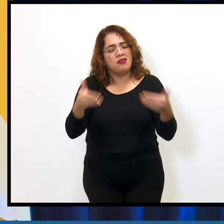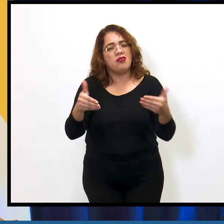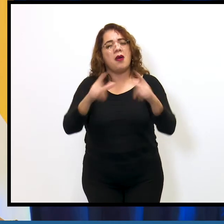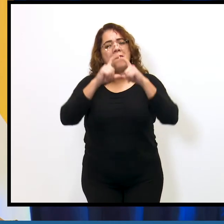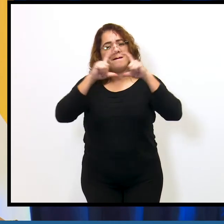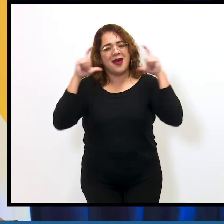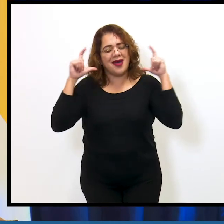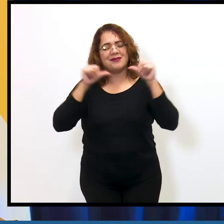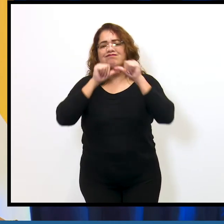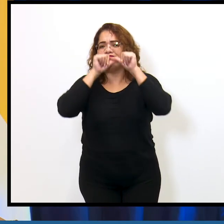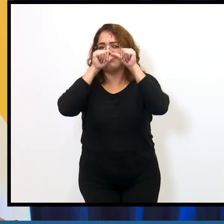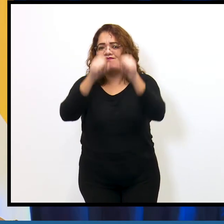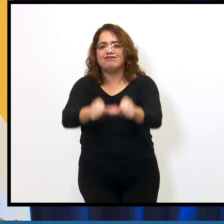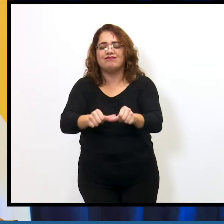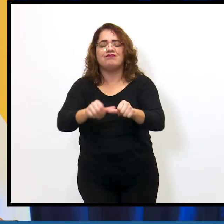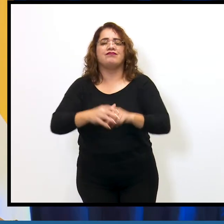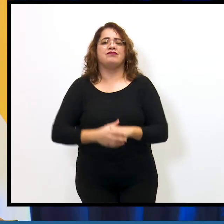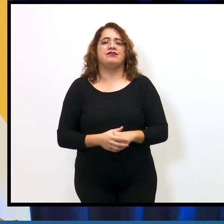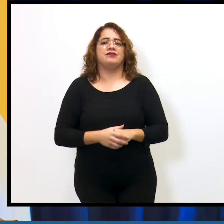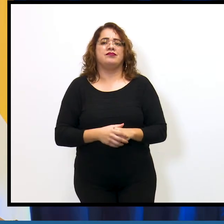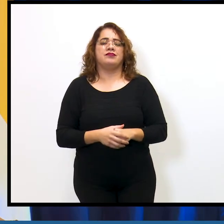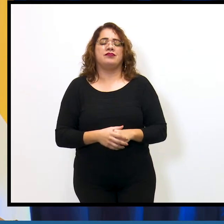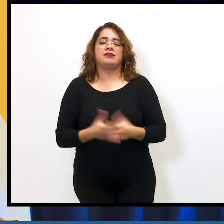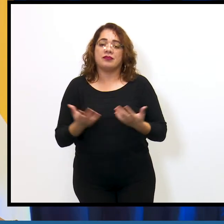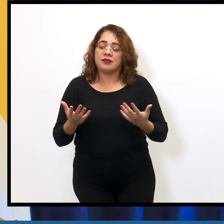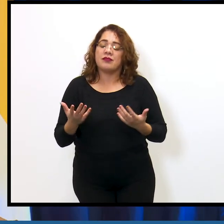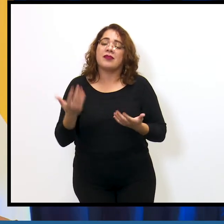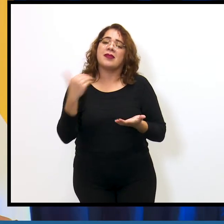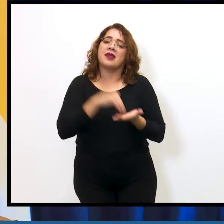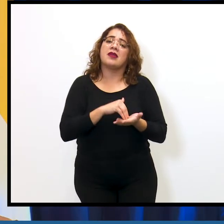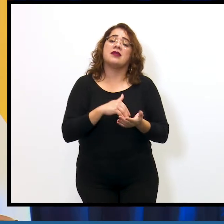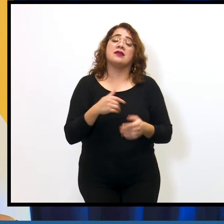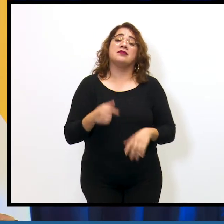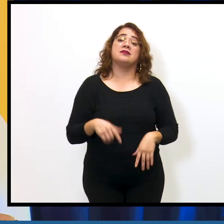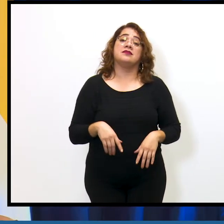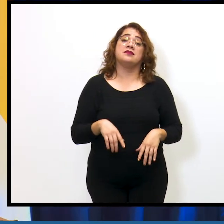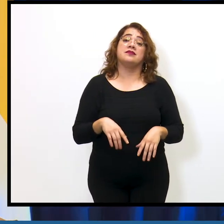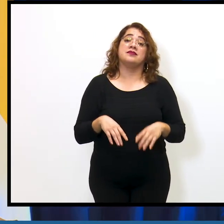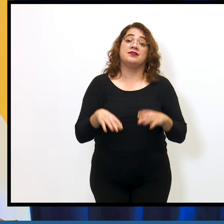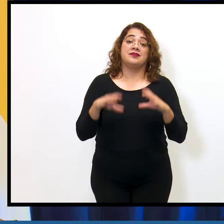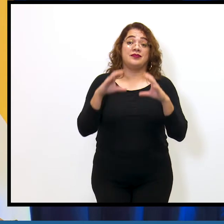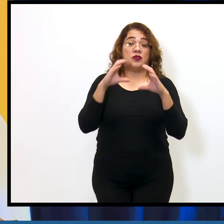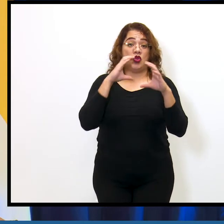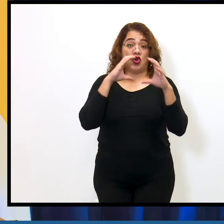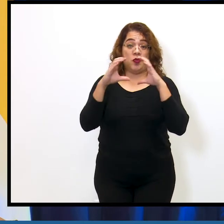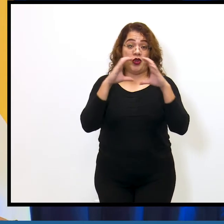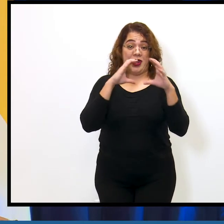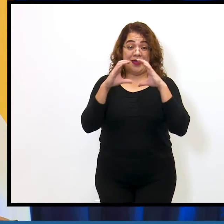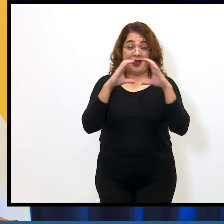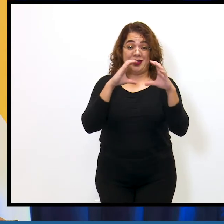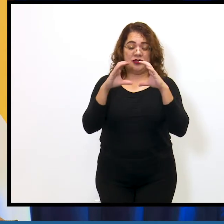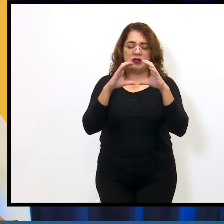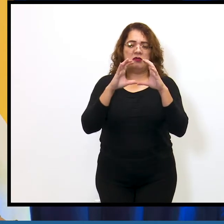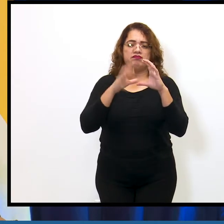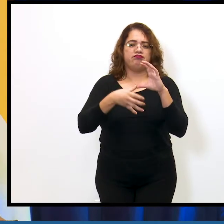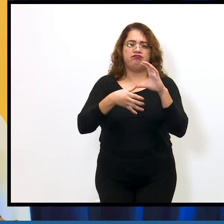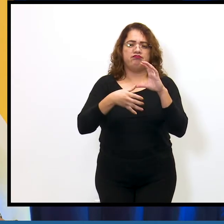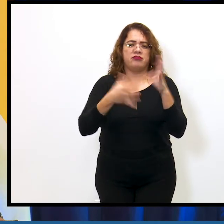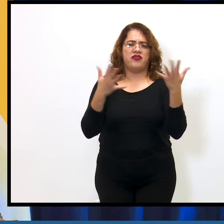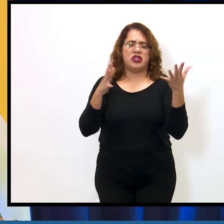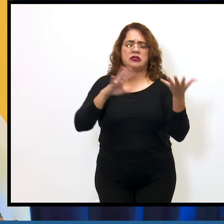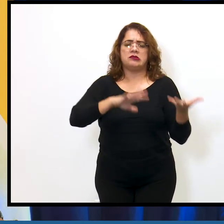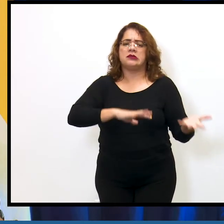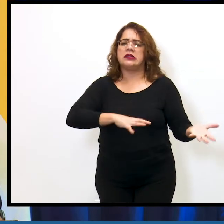it is unfortunately a, we are in a communication disaster when it comes to masking in this country